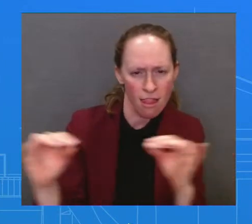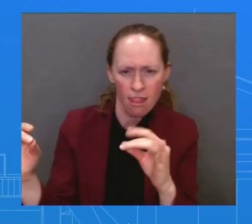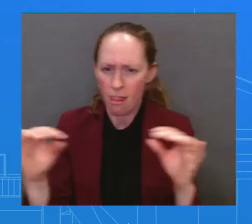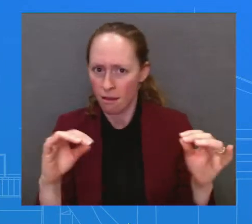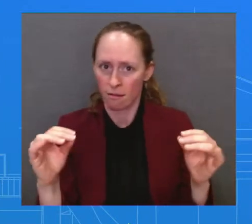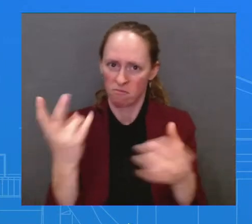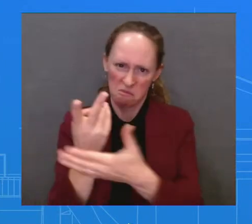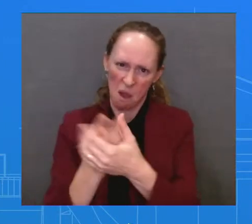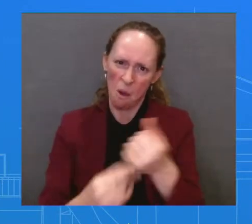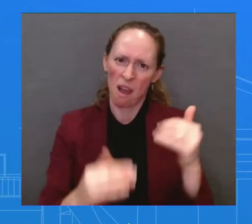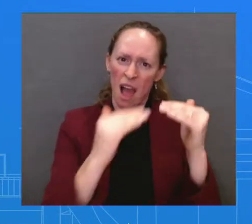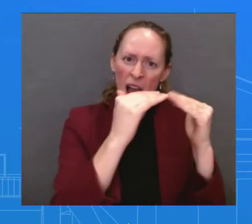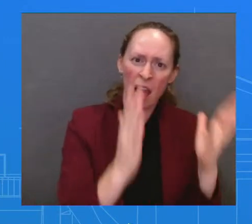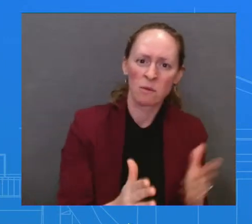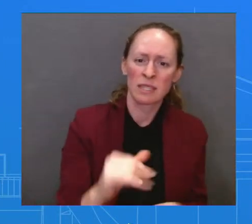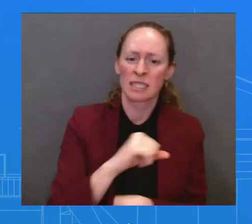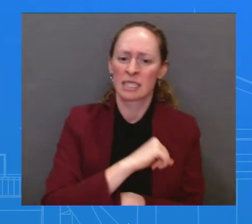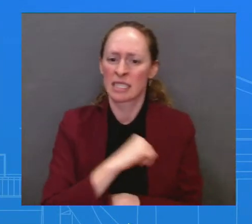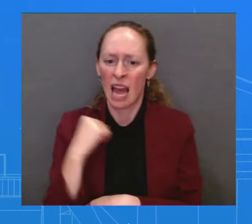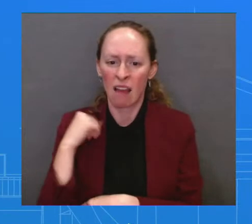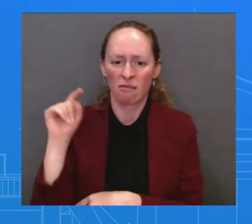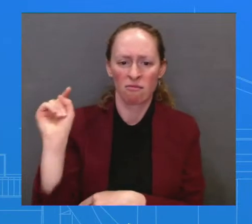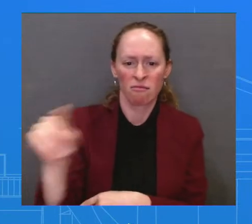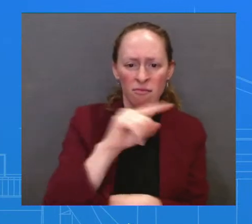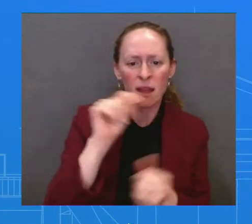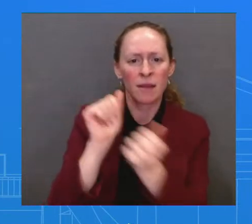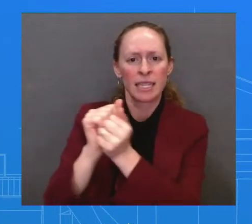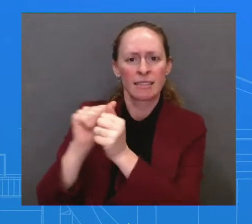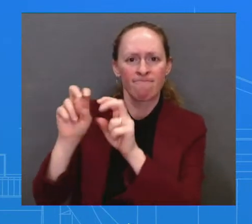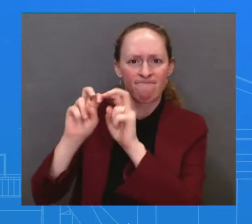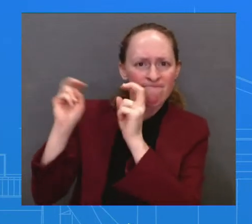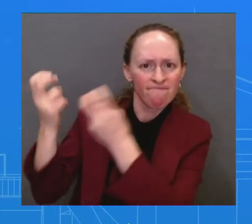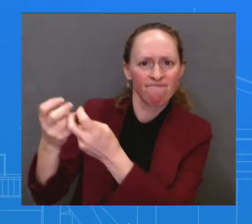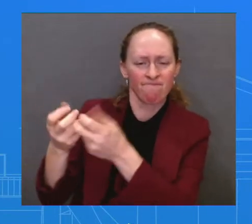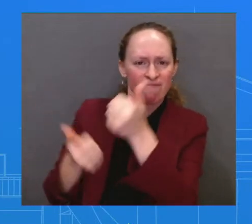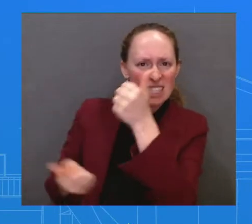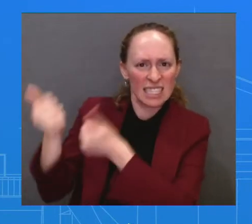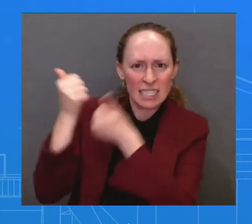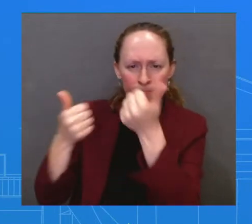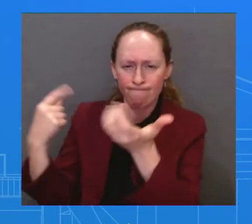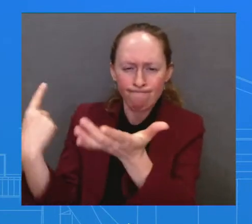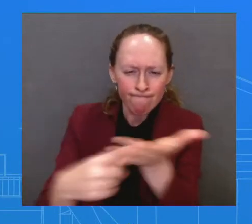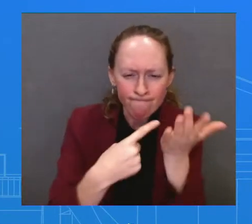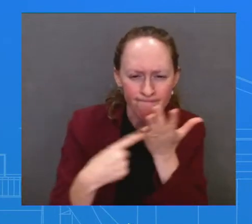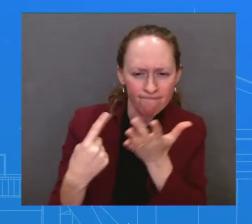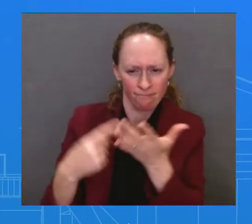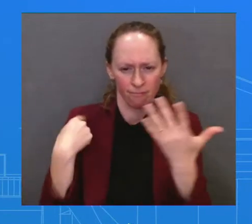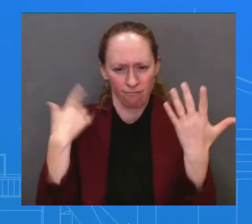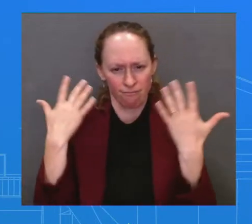committees in two separate sessions. I thought they were incredibly constructive sessions. They were deeply substantive.